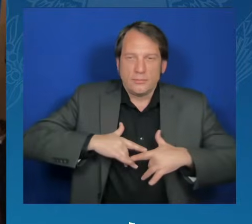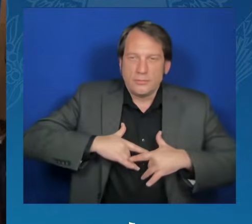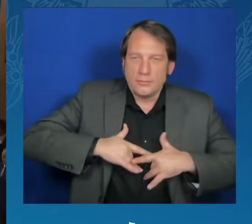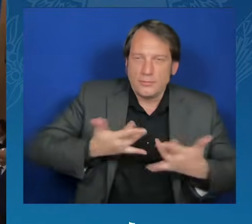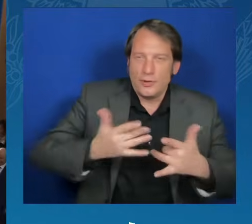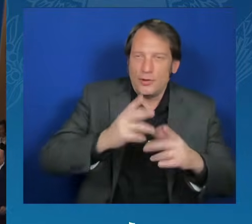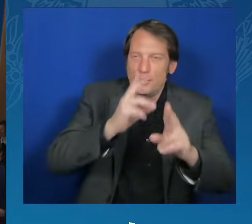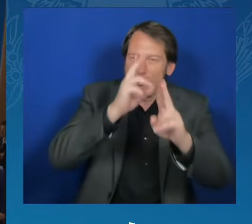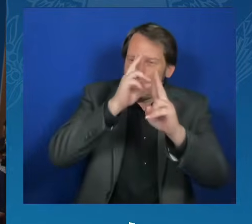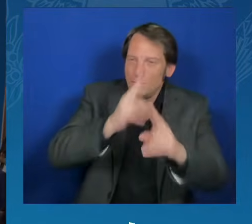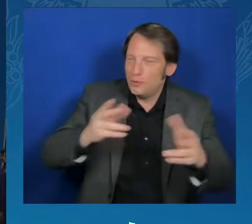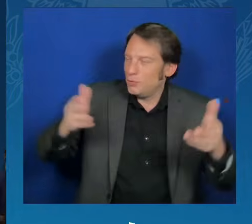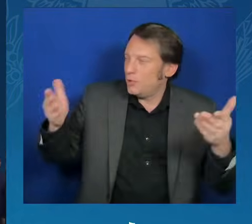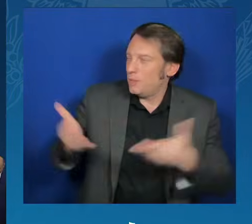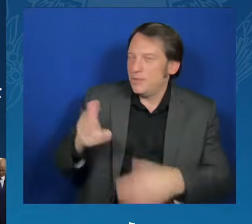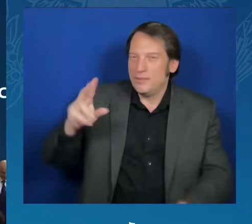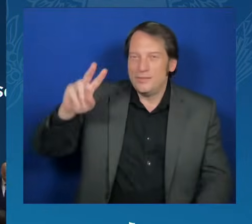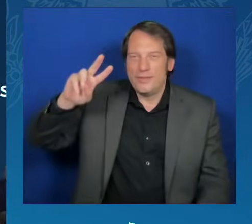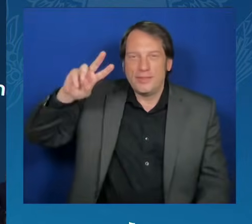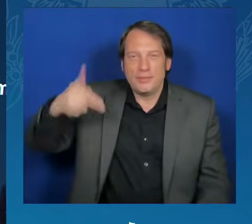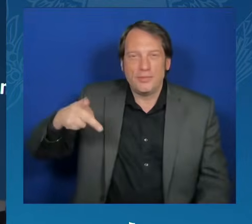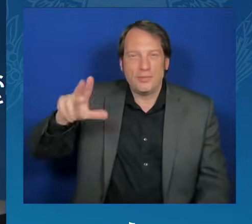Kamala Harris. It's the third --